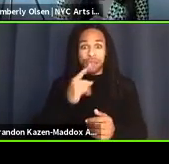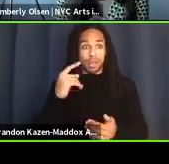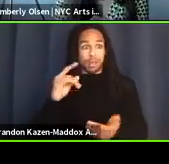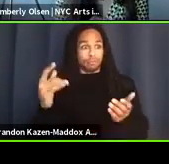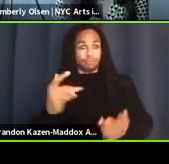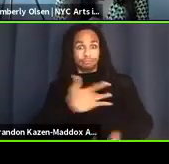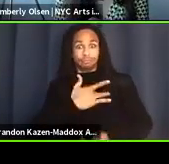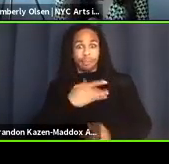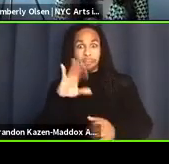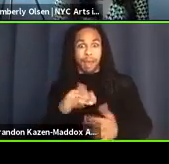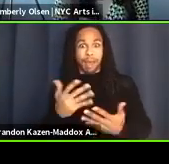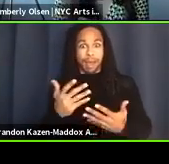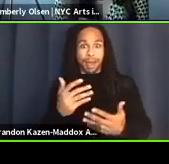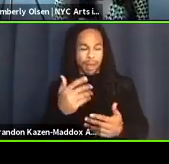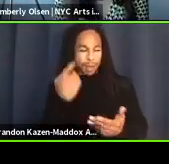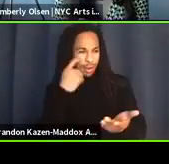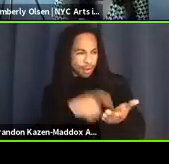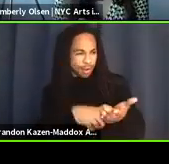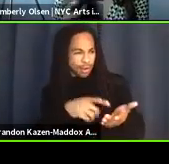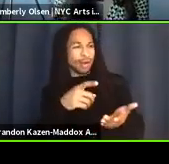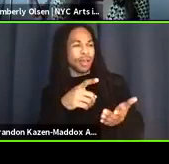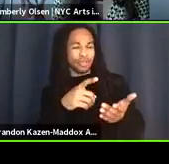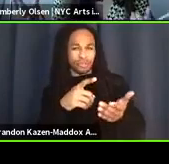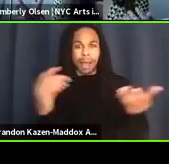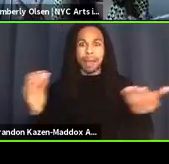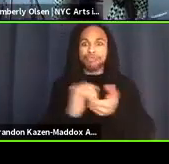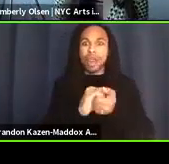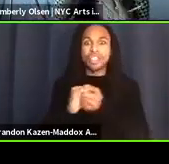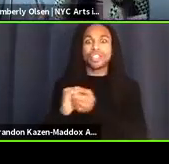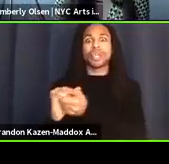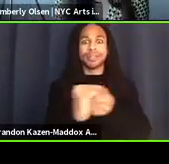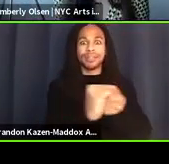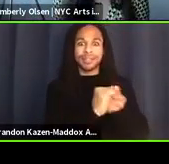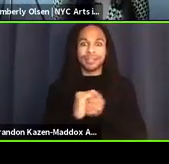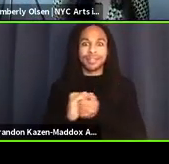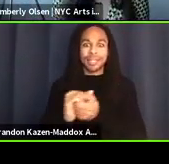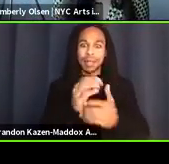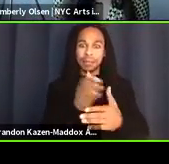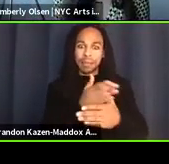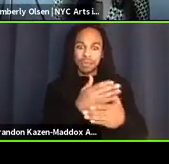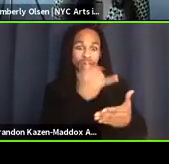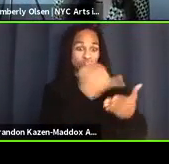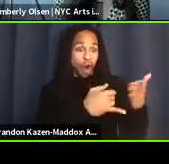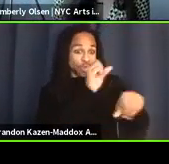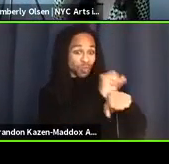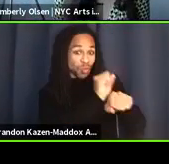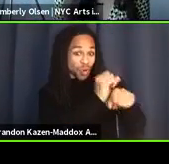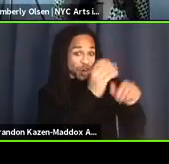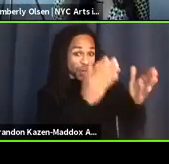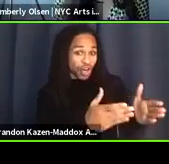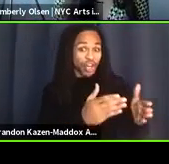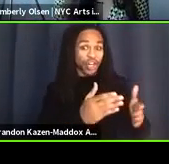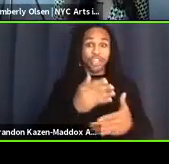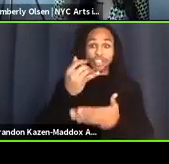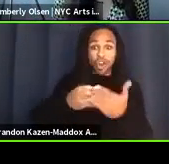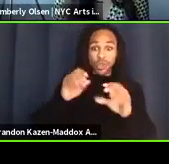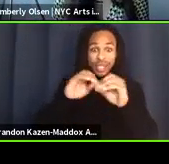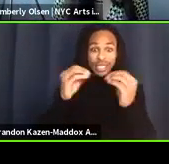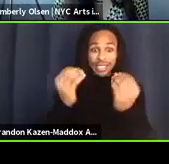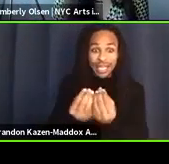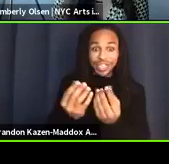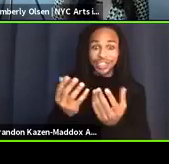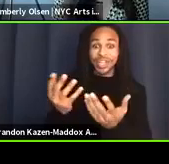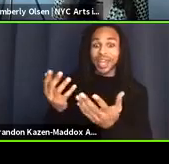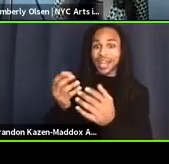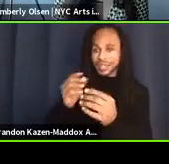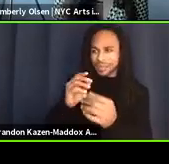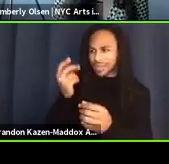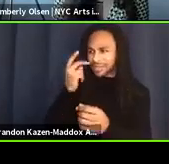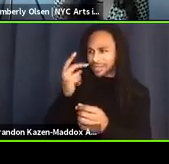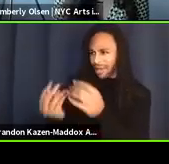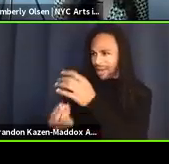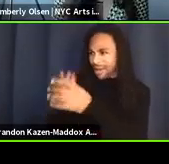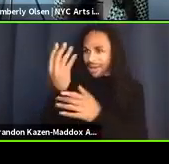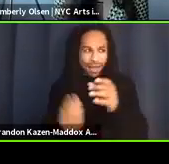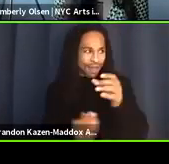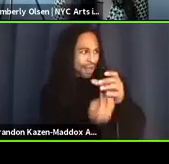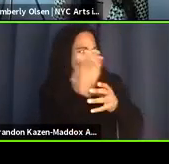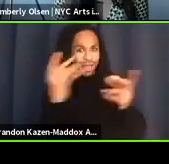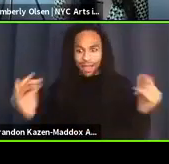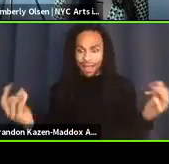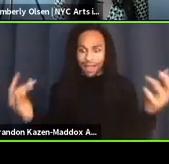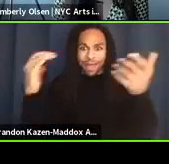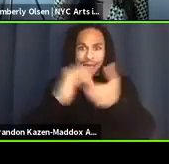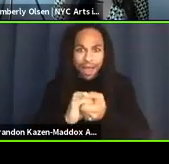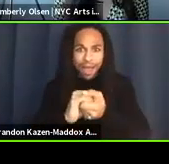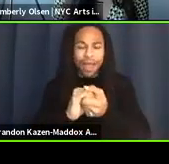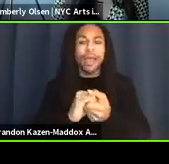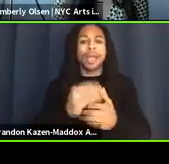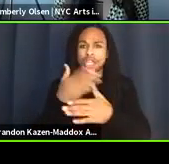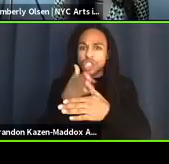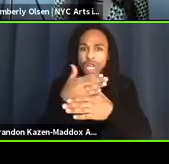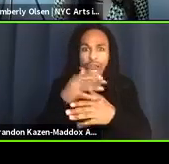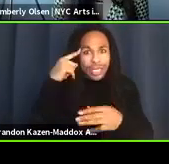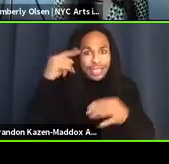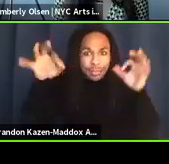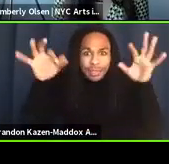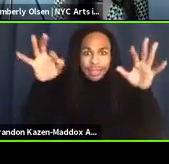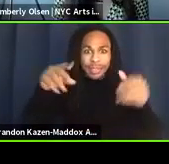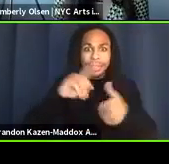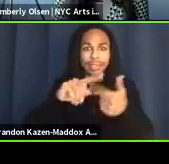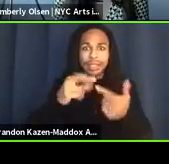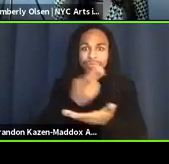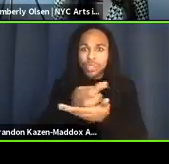Kimberly Olsen: I agree. The field of arts education is full of resilient, hard